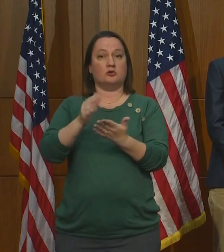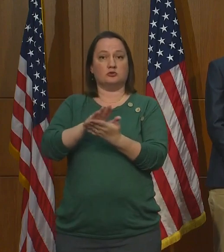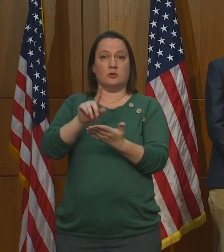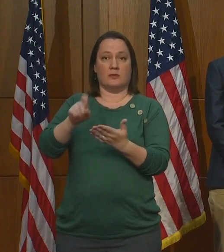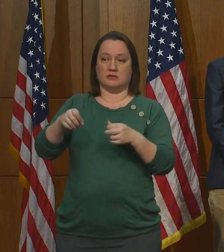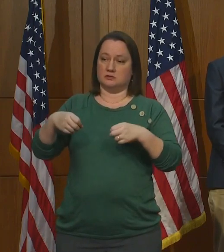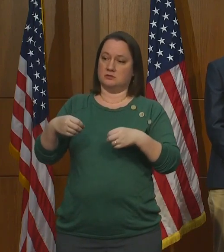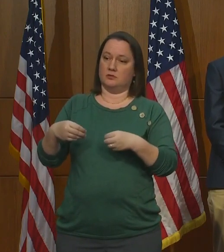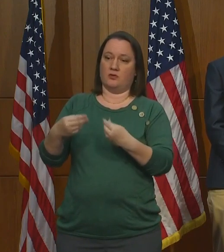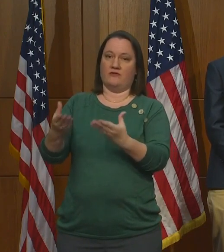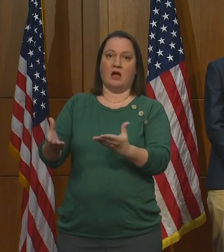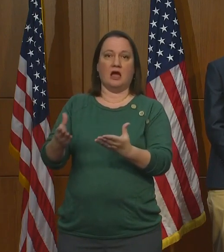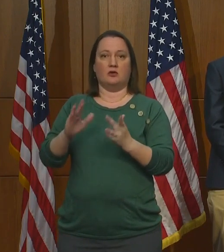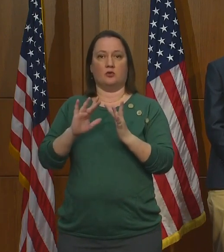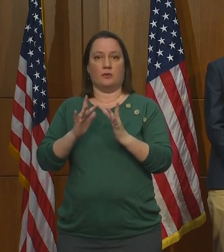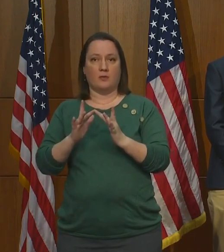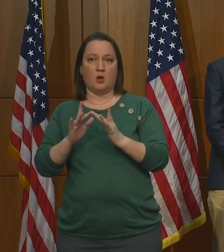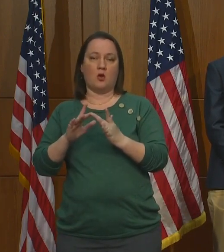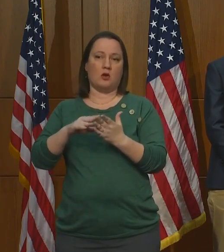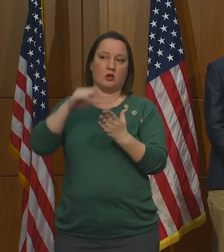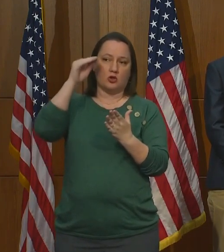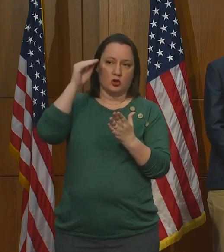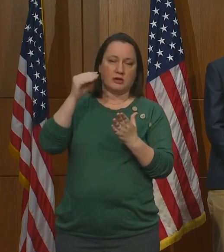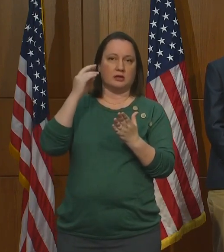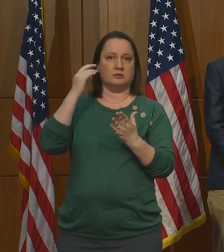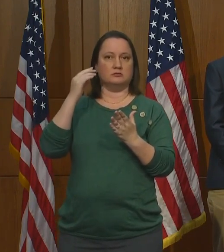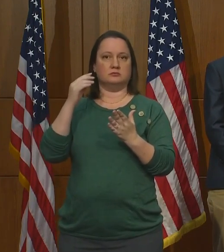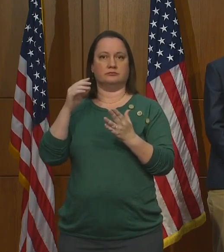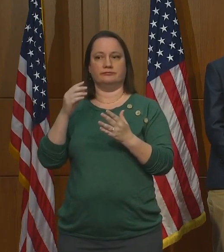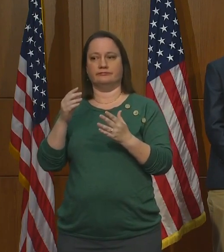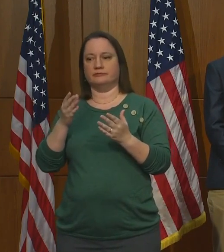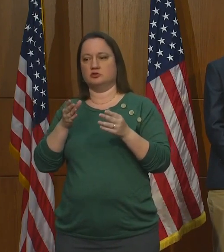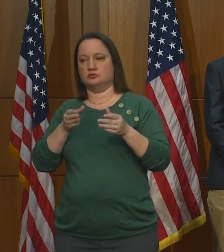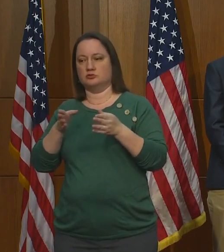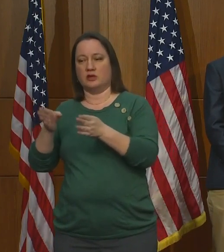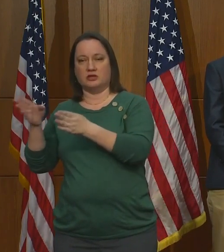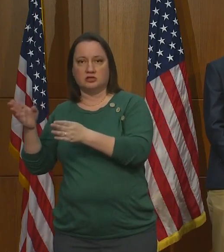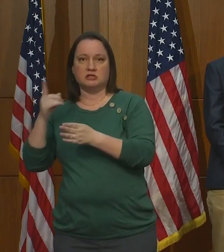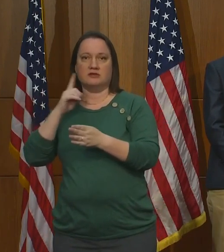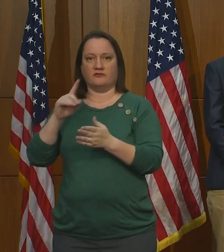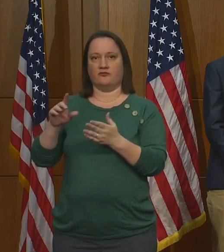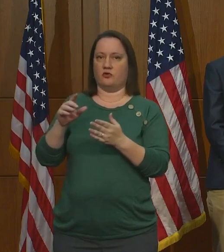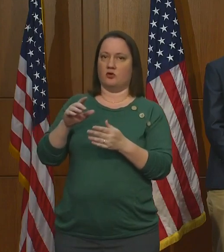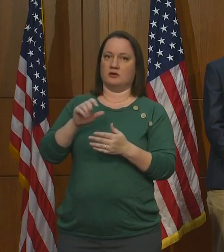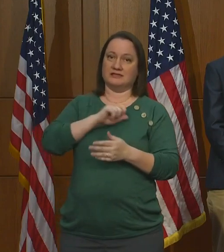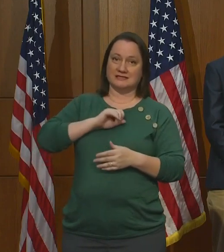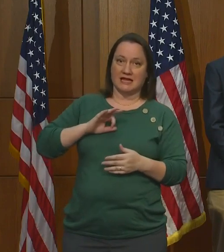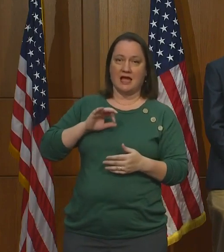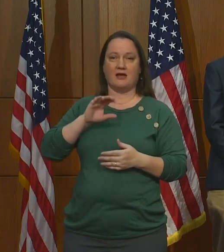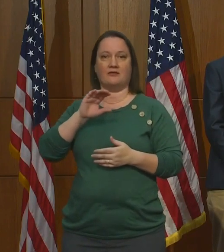HOT ALL SCHOOLS MUST PROVIDE THOSE REMOTE LEARNING EXCEPTIONS AND TELEWORKING FOR STUDENTS AND STAFF ARE AT